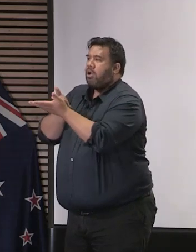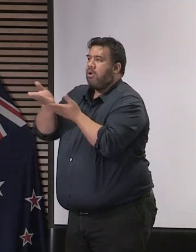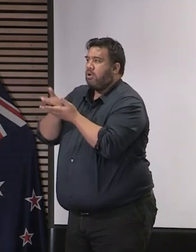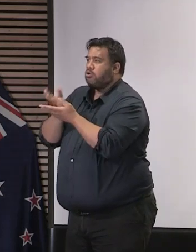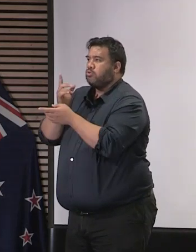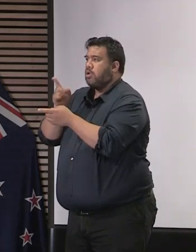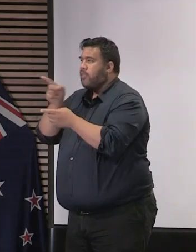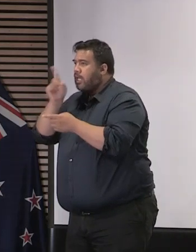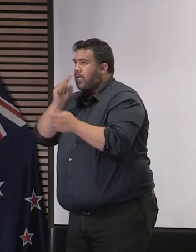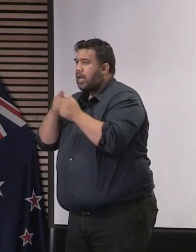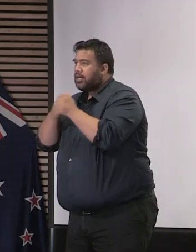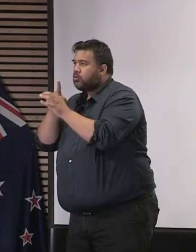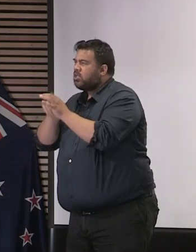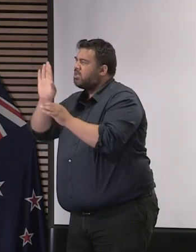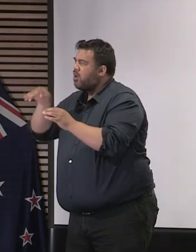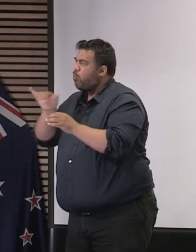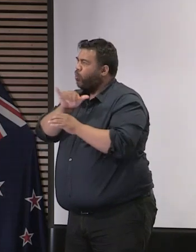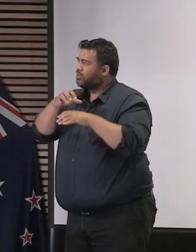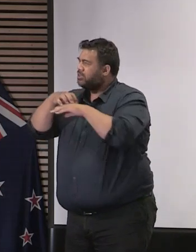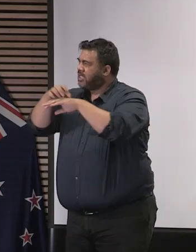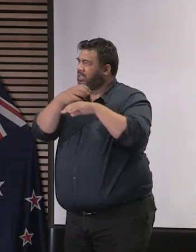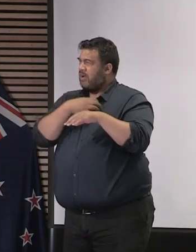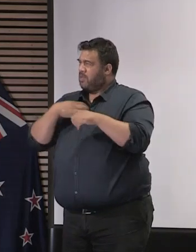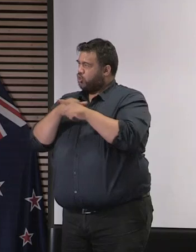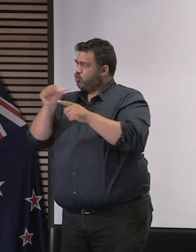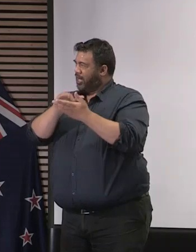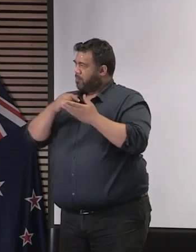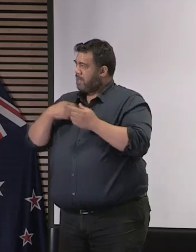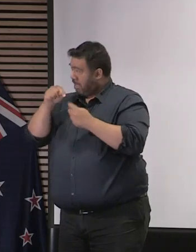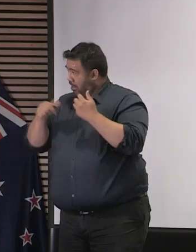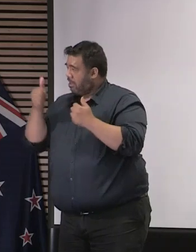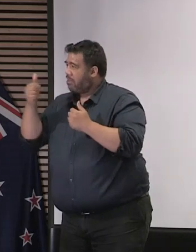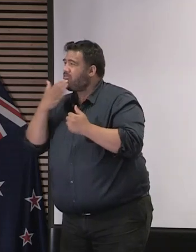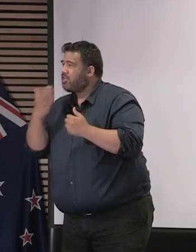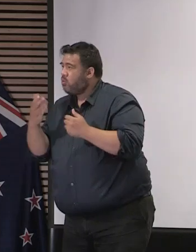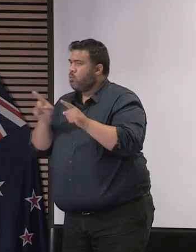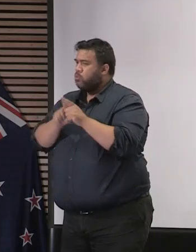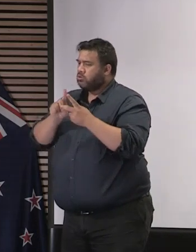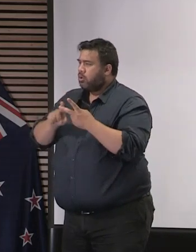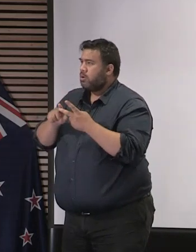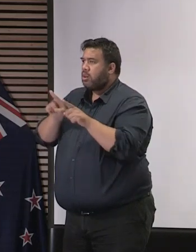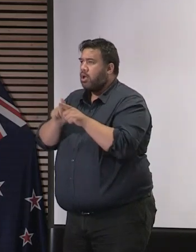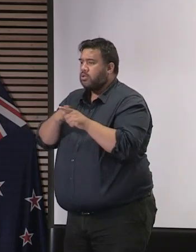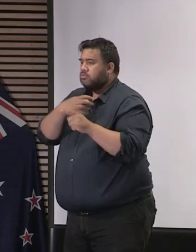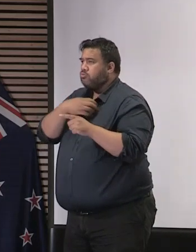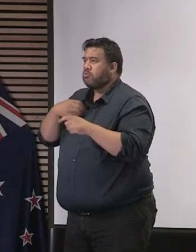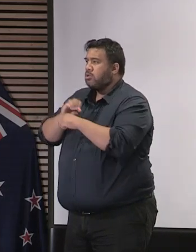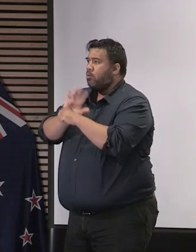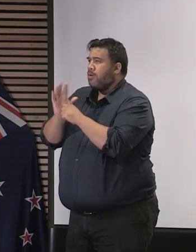will be able to assist with the right information on which agency can best help, and is